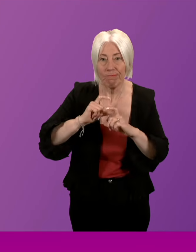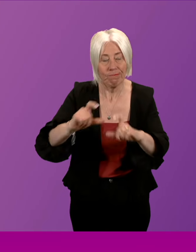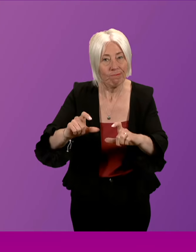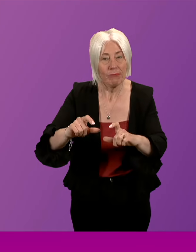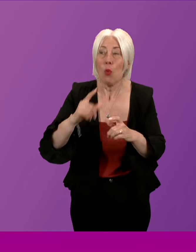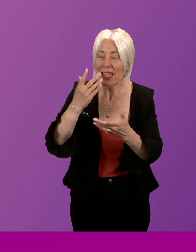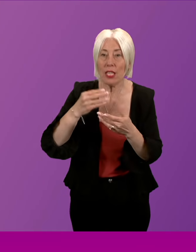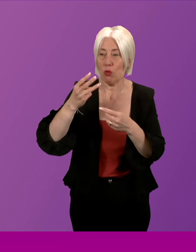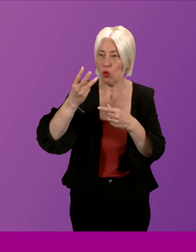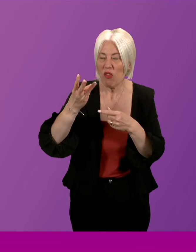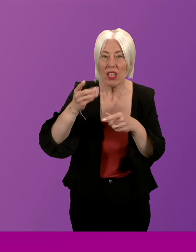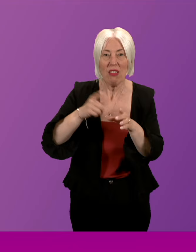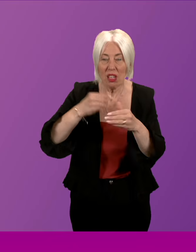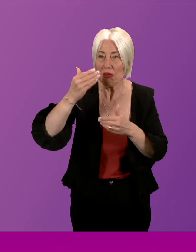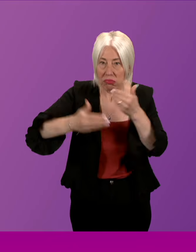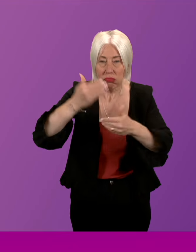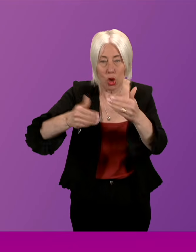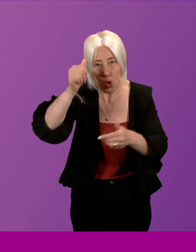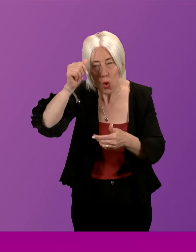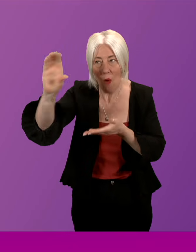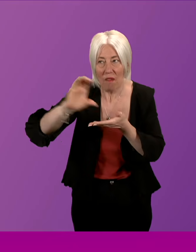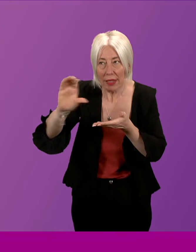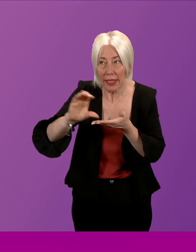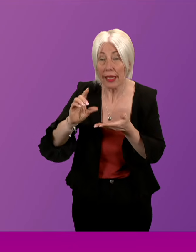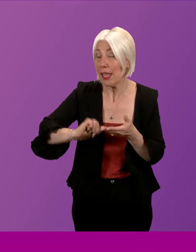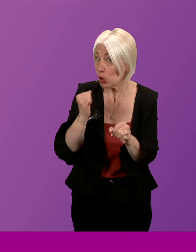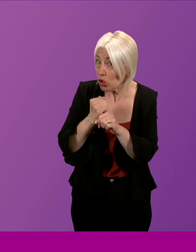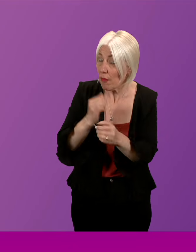can the First Minister confirm whether the Scottish Government plans to review and